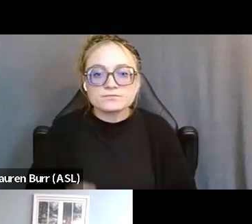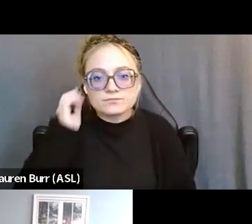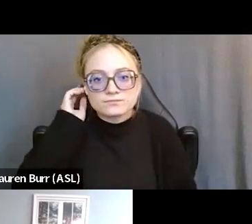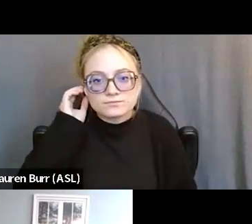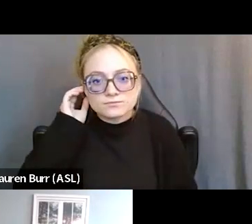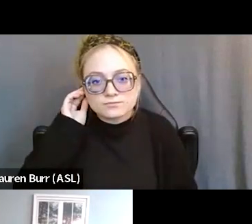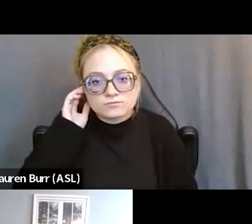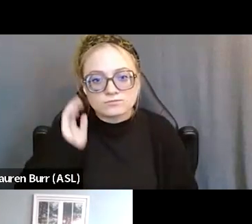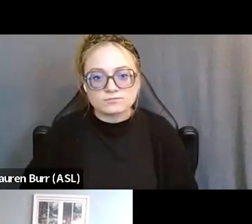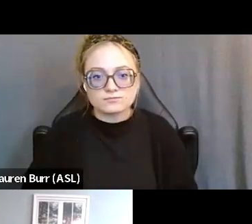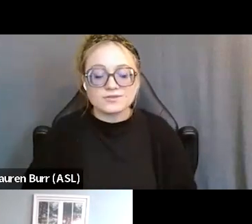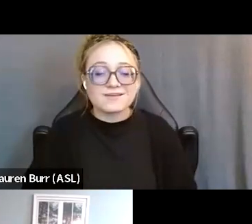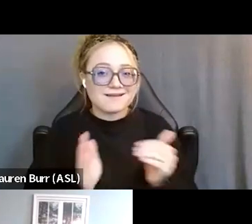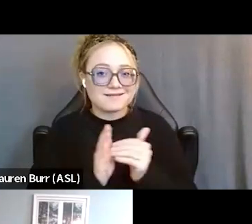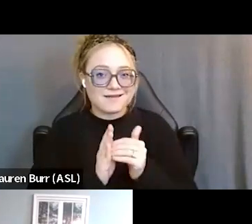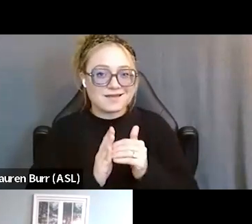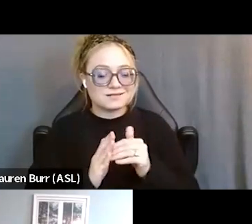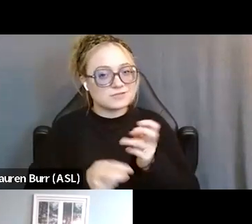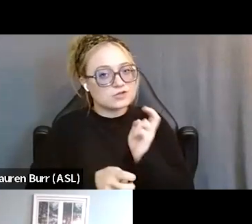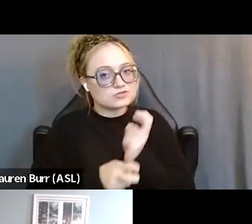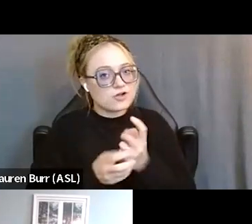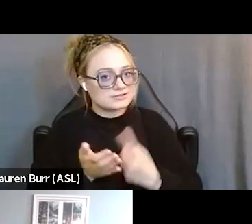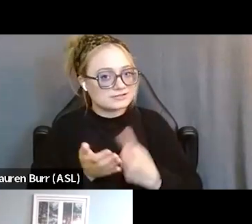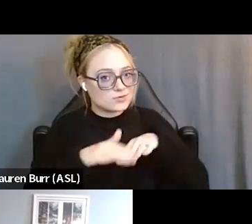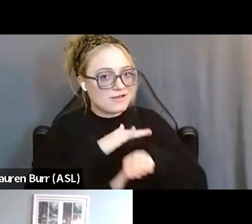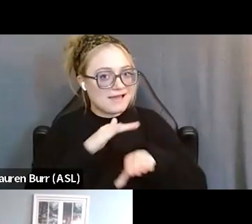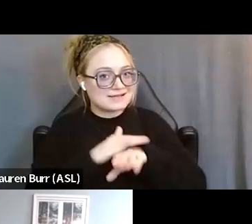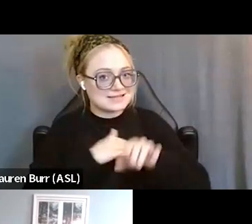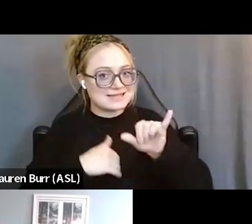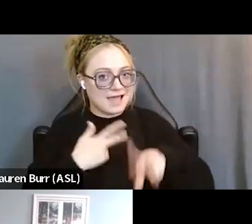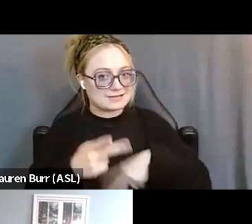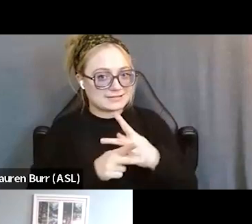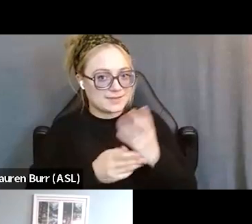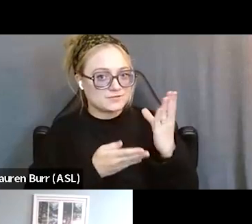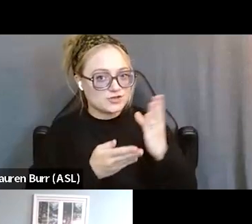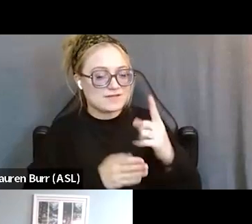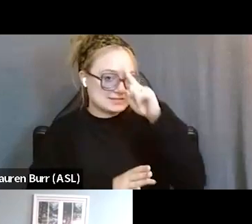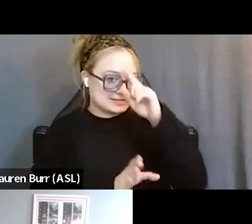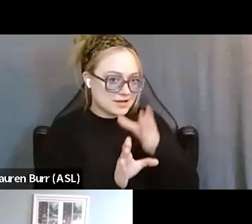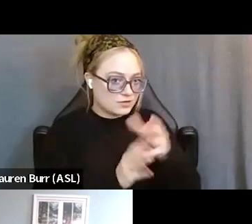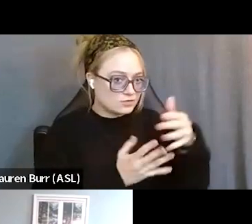of it's difficult to access psychosocial services and psychotherapy.